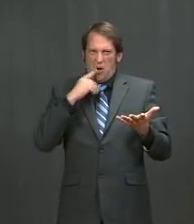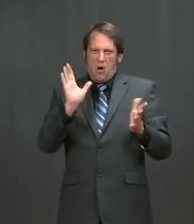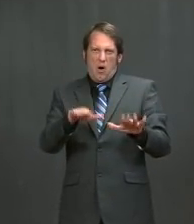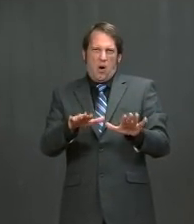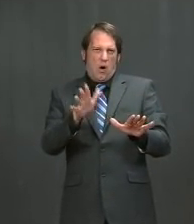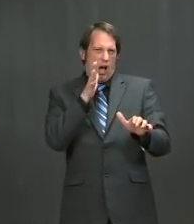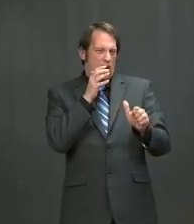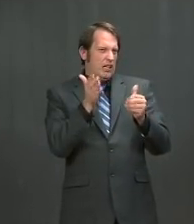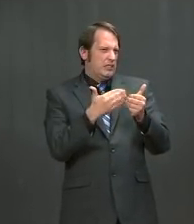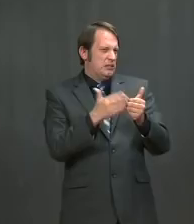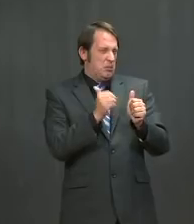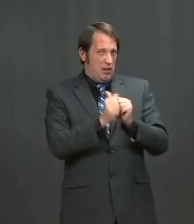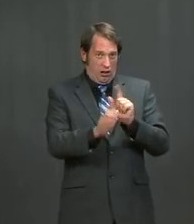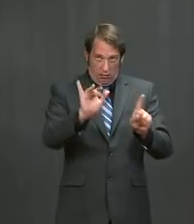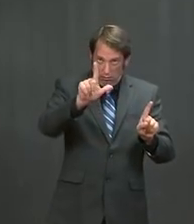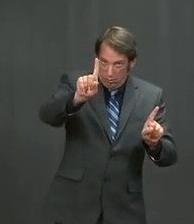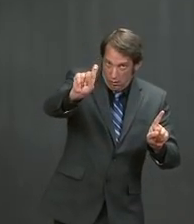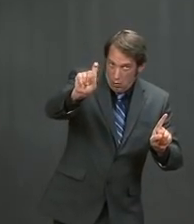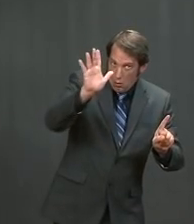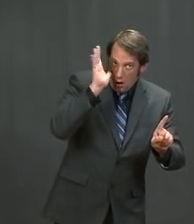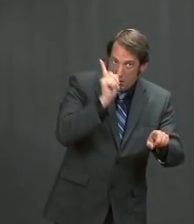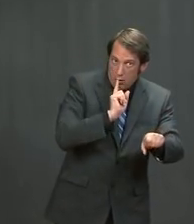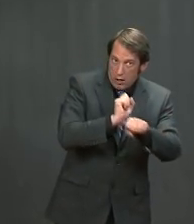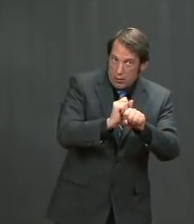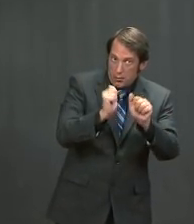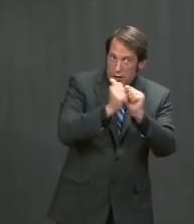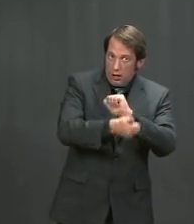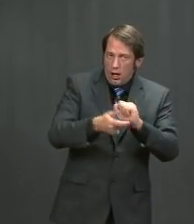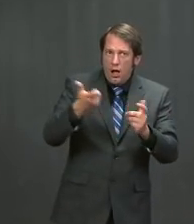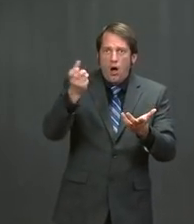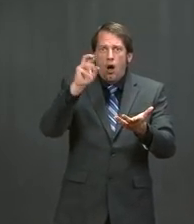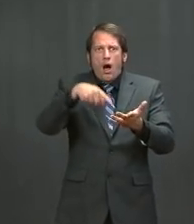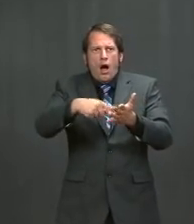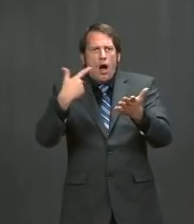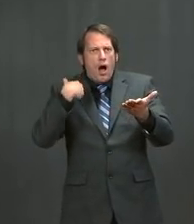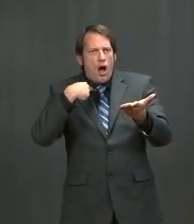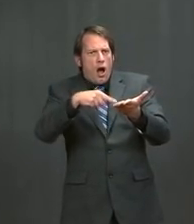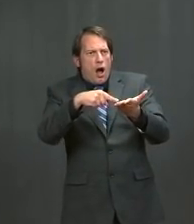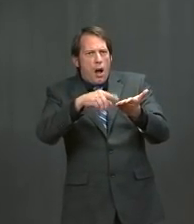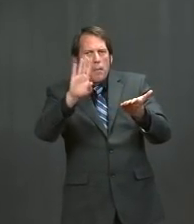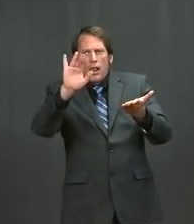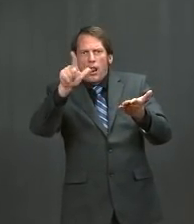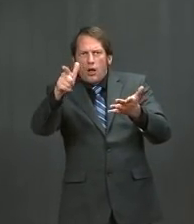So why not reduce the bill down to just infrastructure and take out planks like the care workers